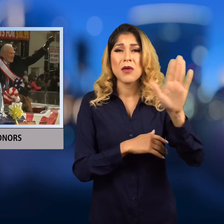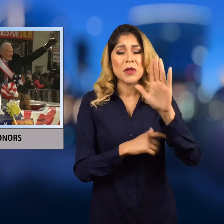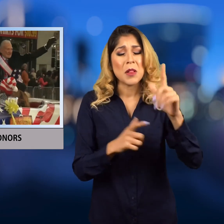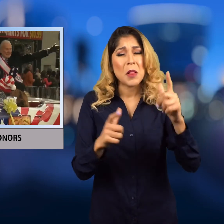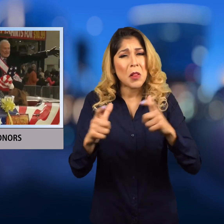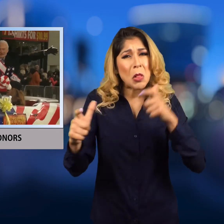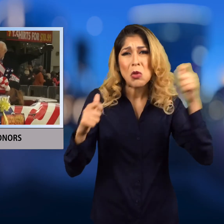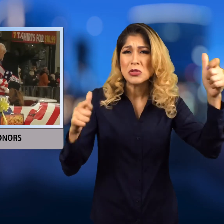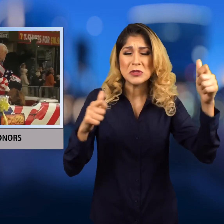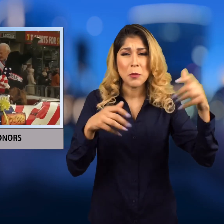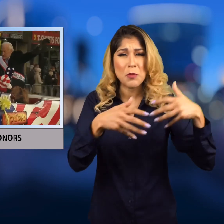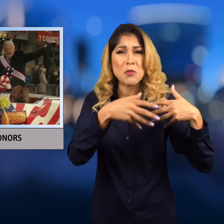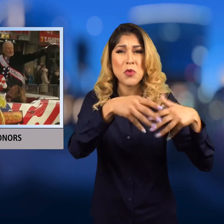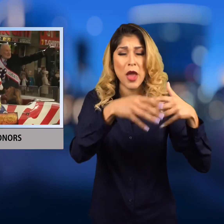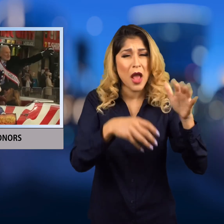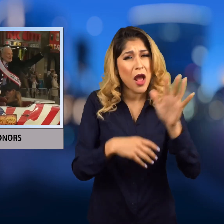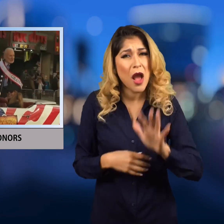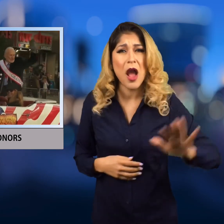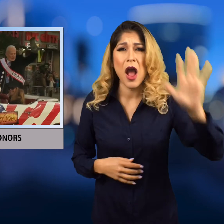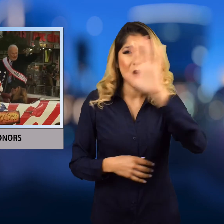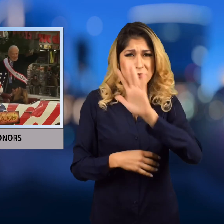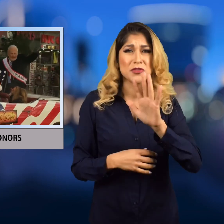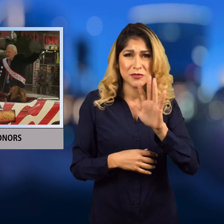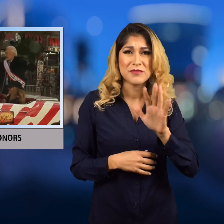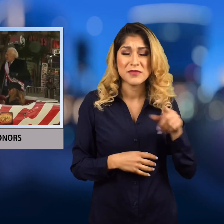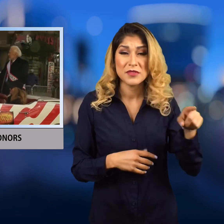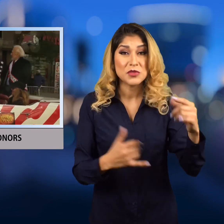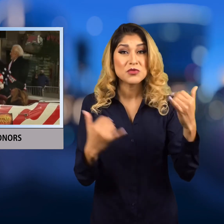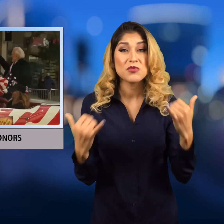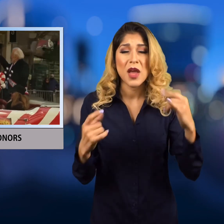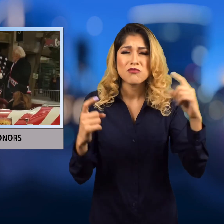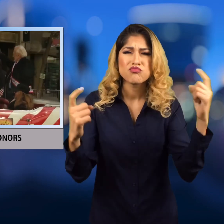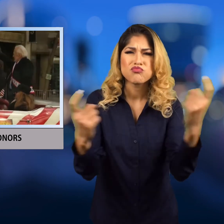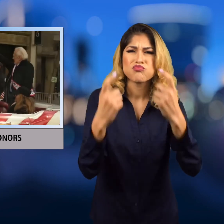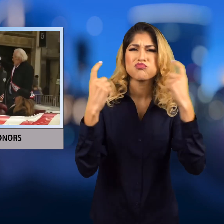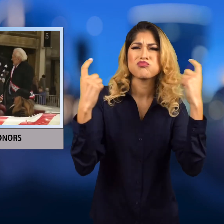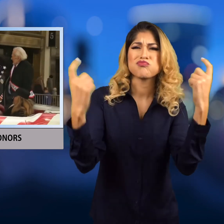Veterans Day parades commemorated the 100 year anniversary of